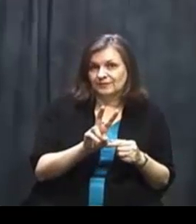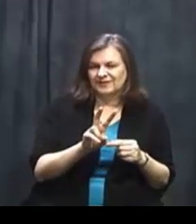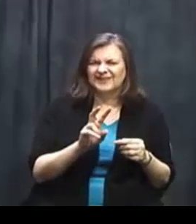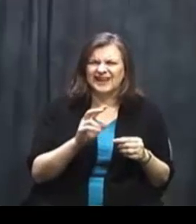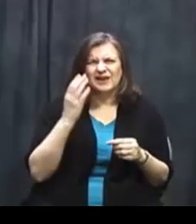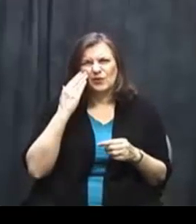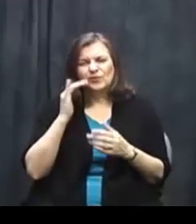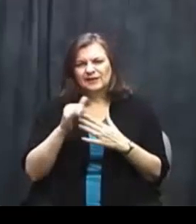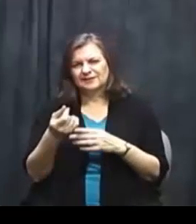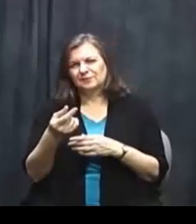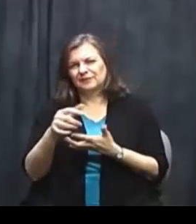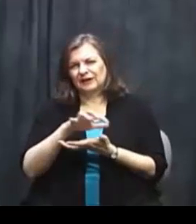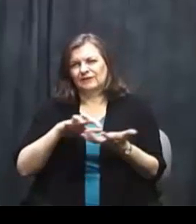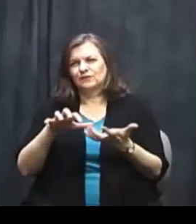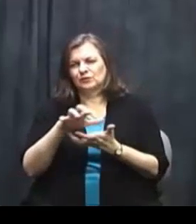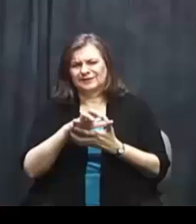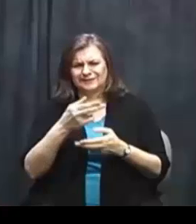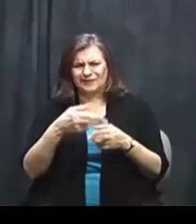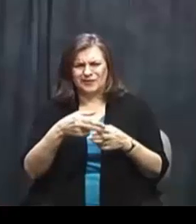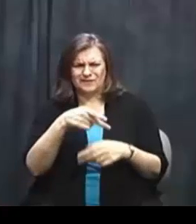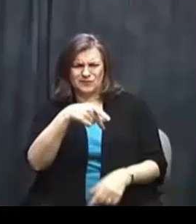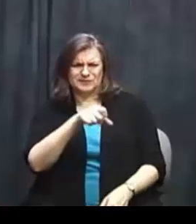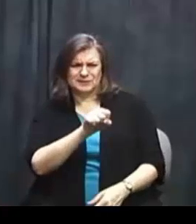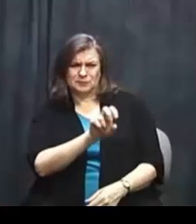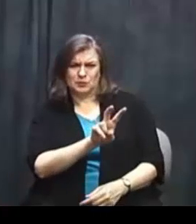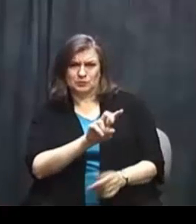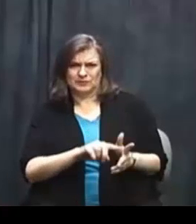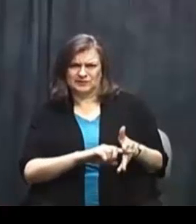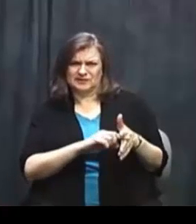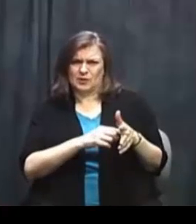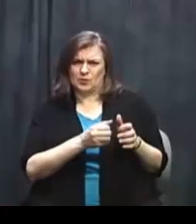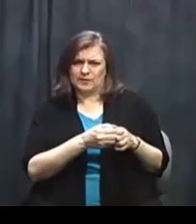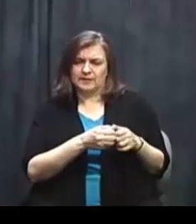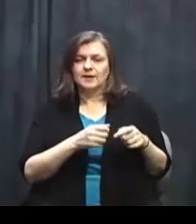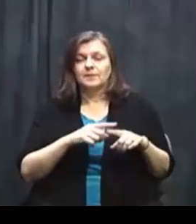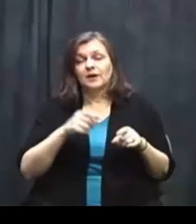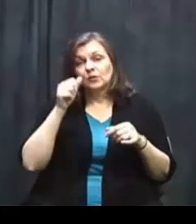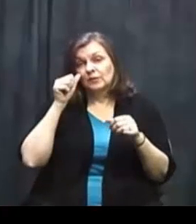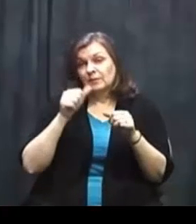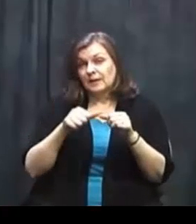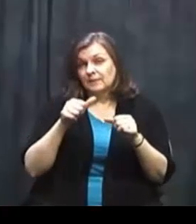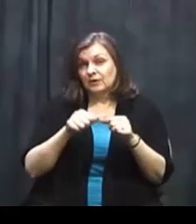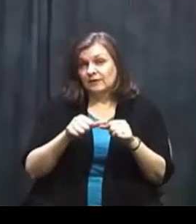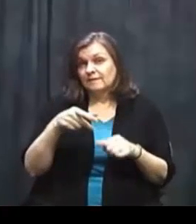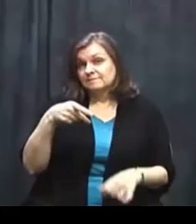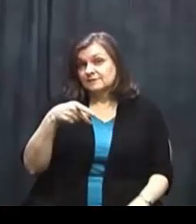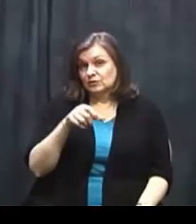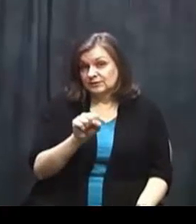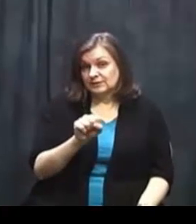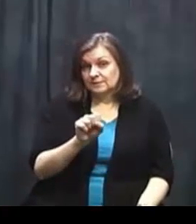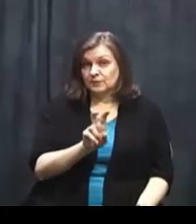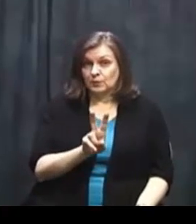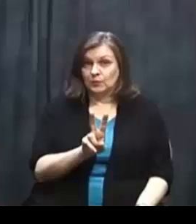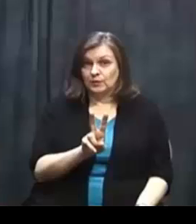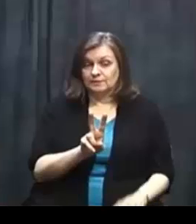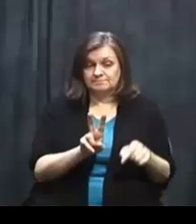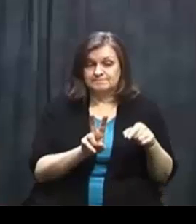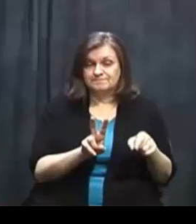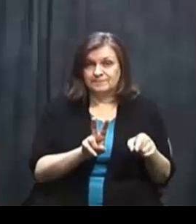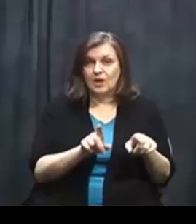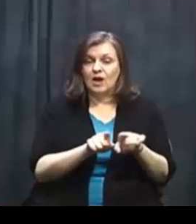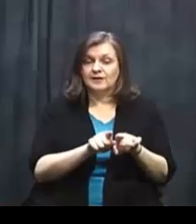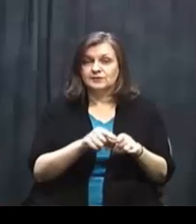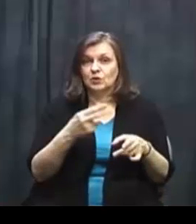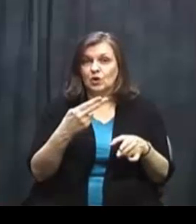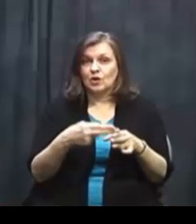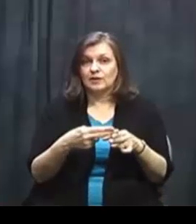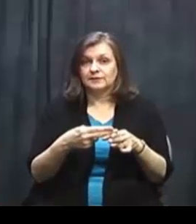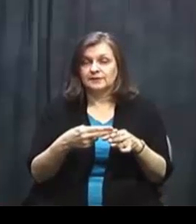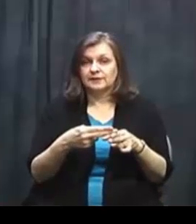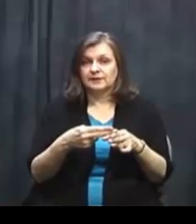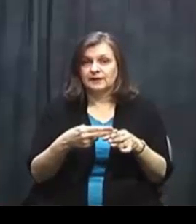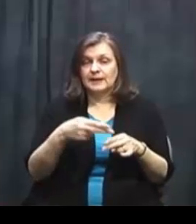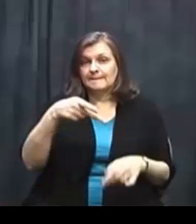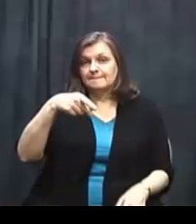this is typically very confusing for folks -- the thing that you need to remember is that photosystem two is also known as